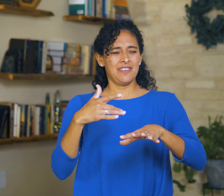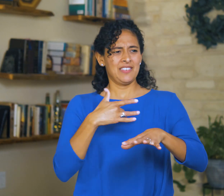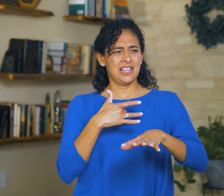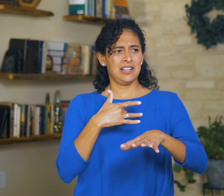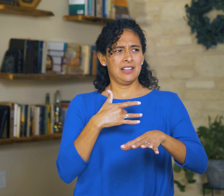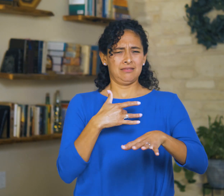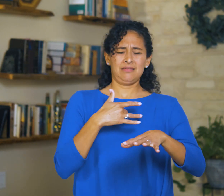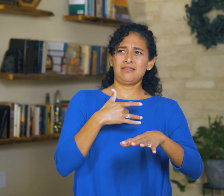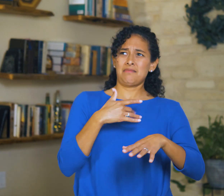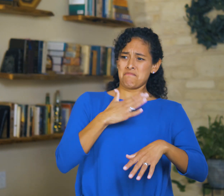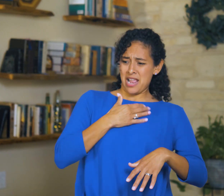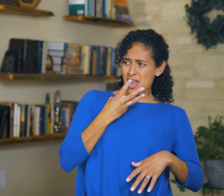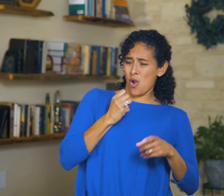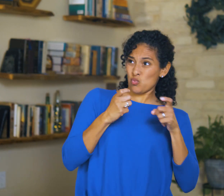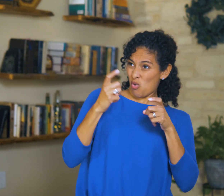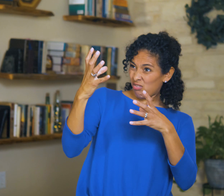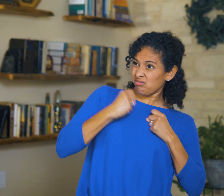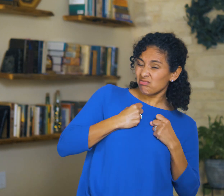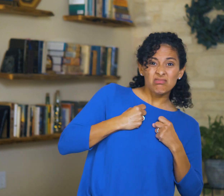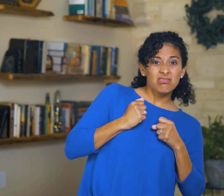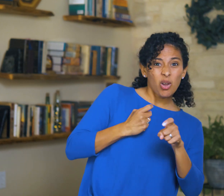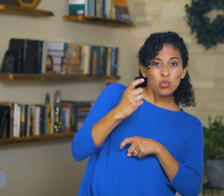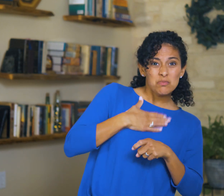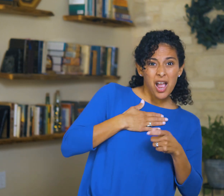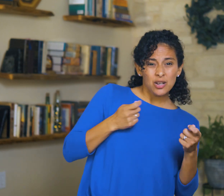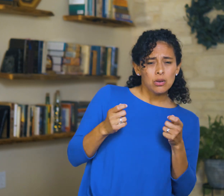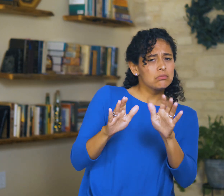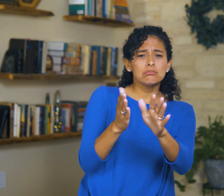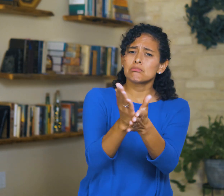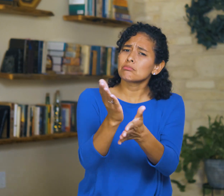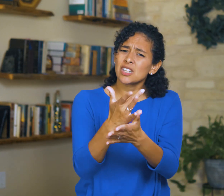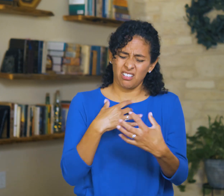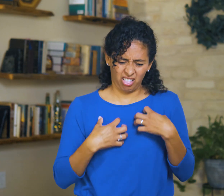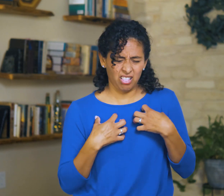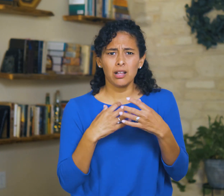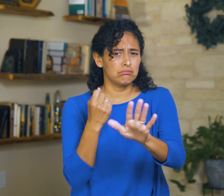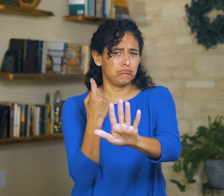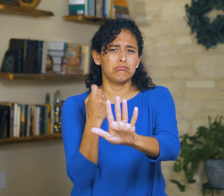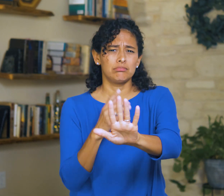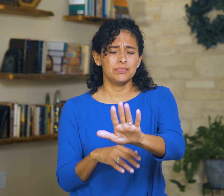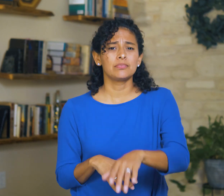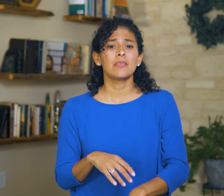it can feel threatening to our ideas of self-sovereignty— and it’s okay to wrestle with that.